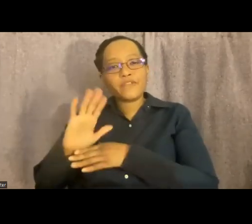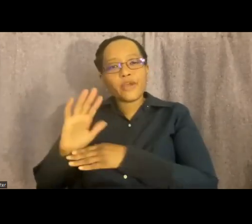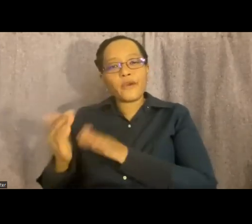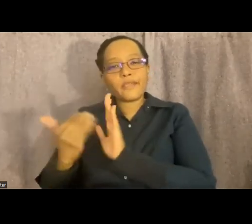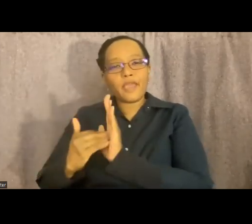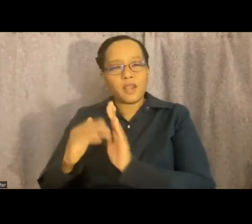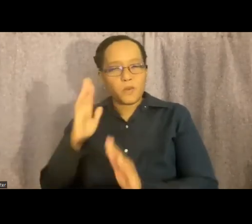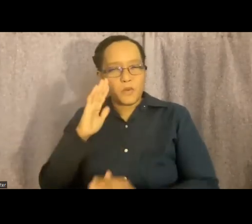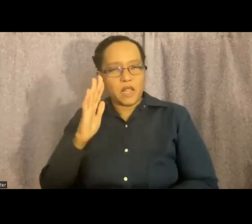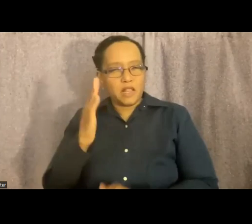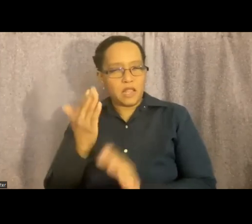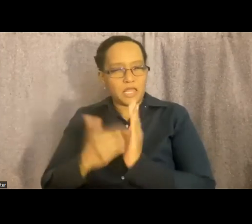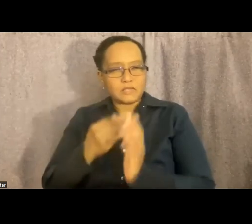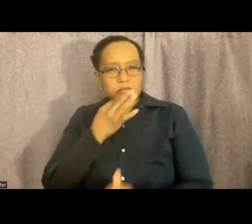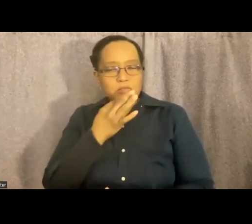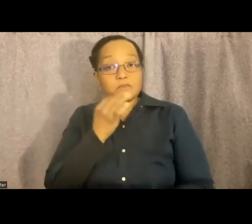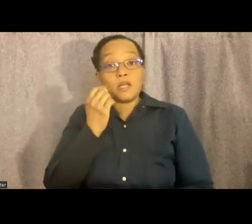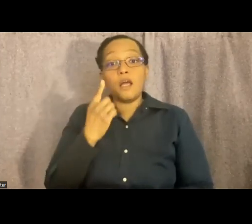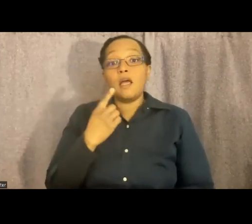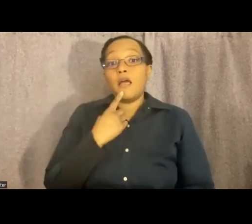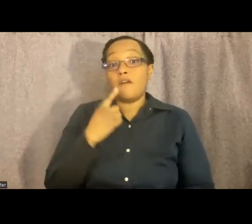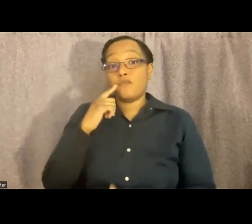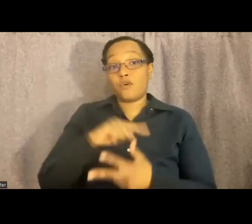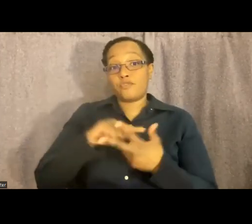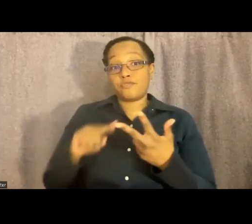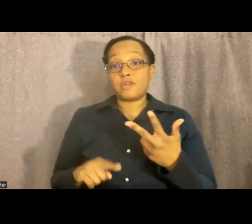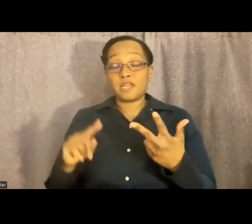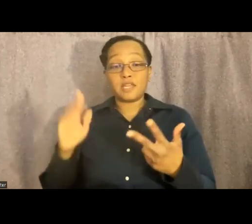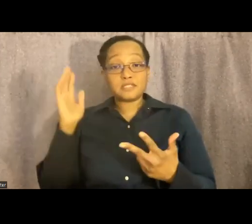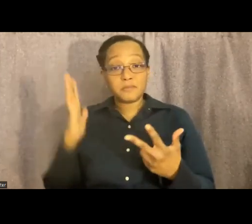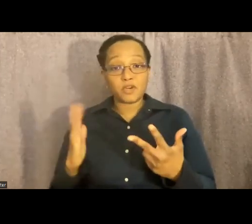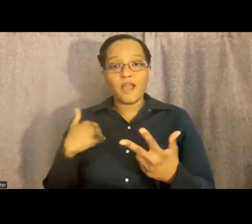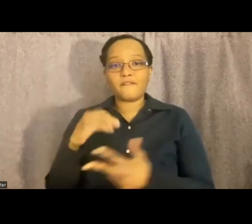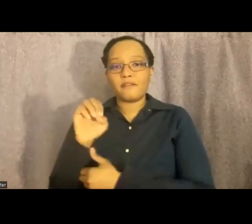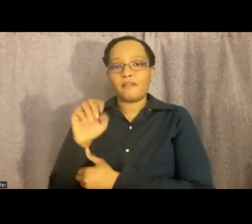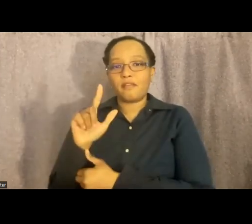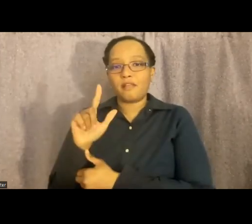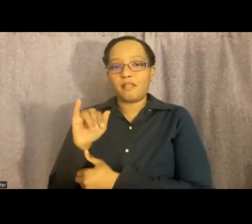because for the three speakers, Elizabeth and two others, he will have the three of